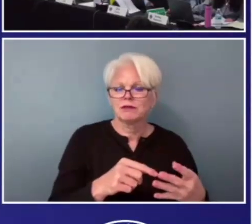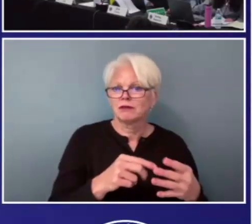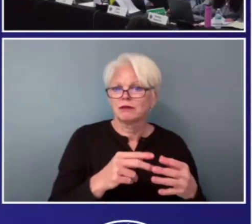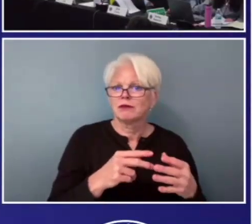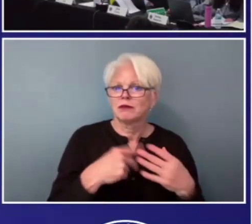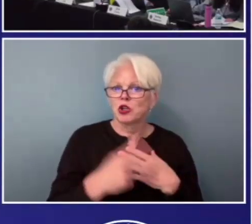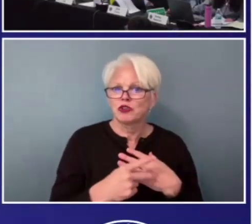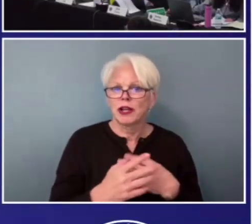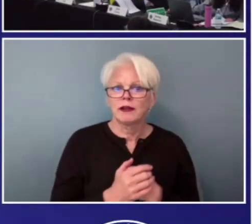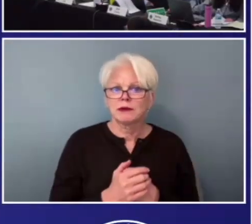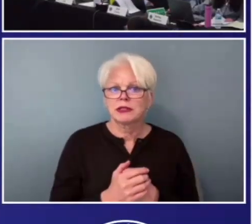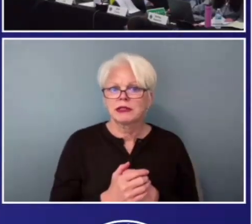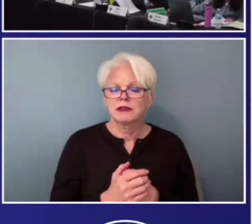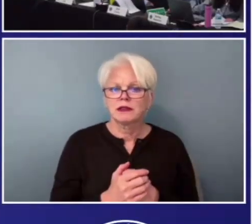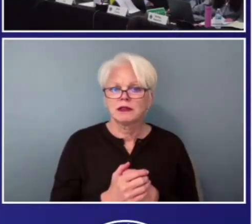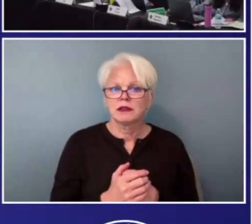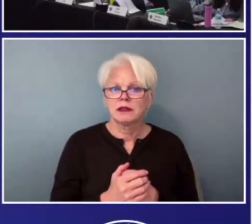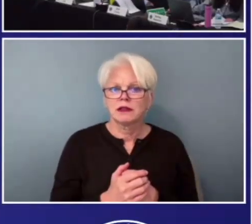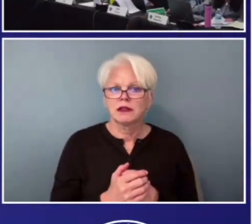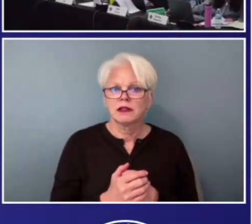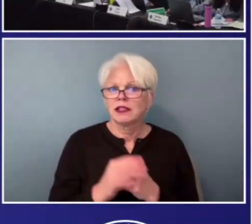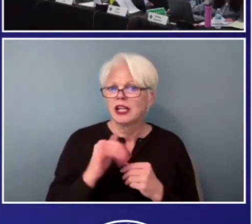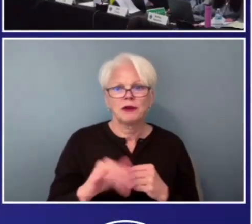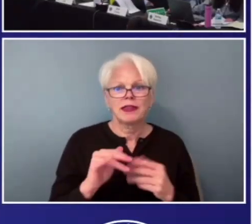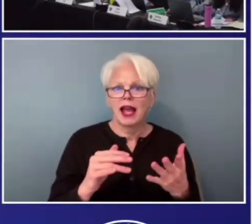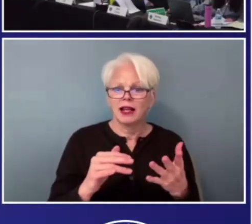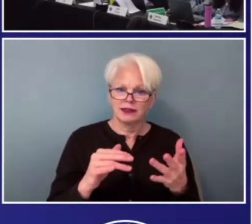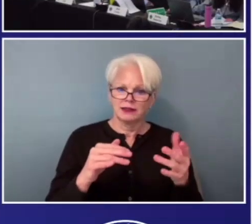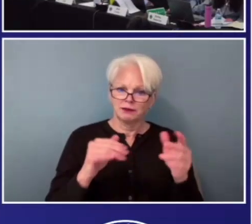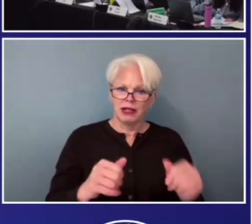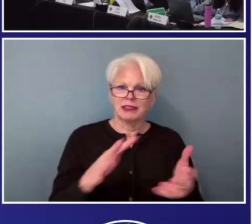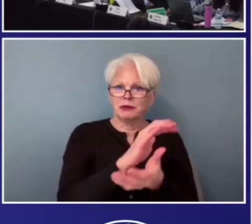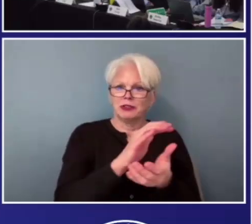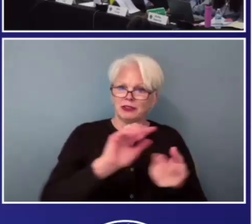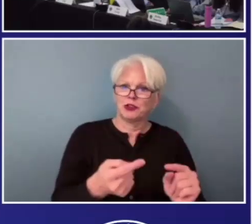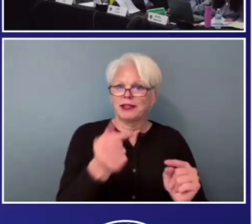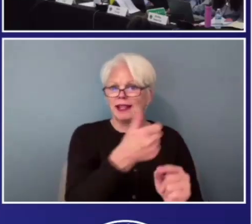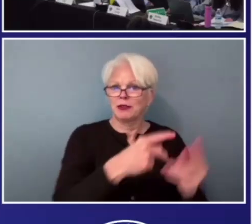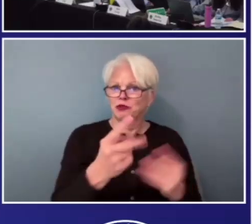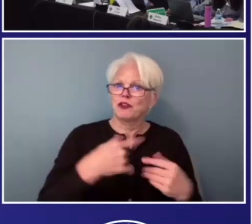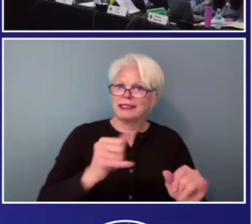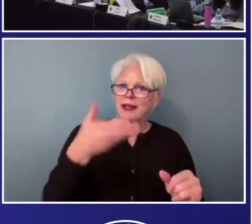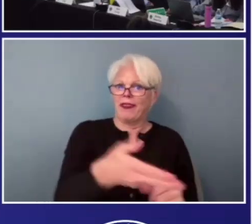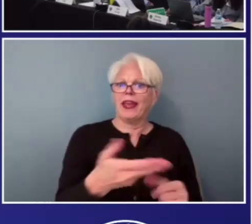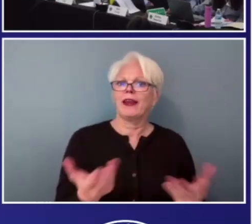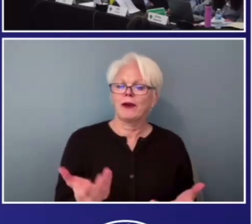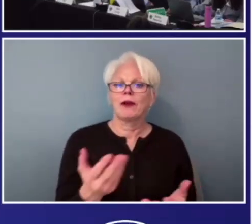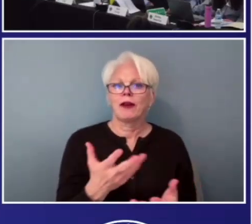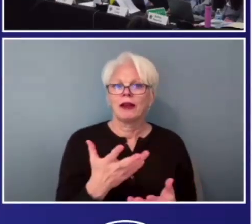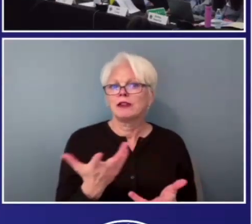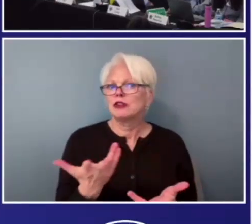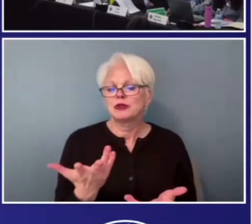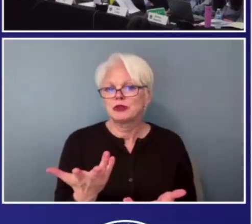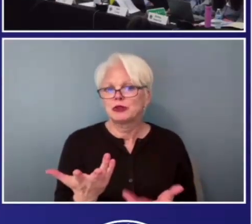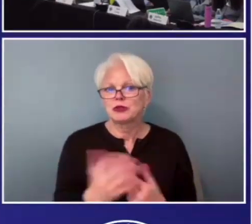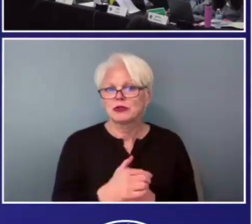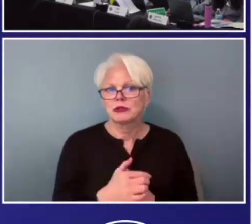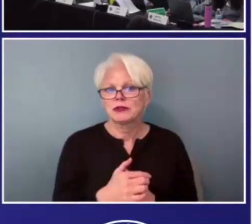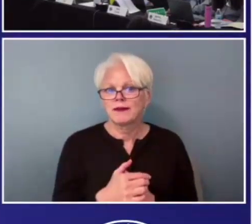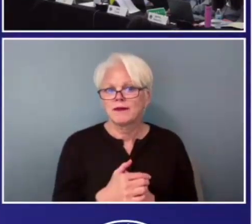And I guess I'm -- you're asking me to bet